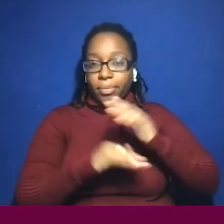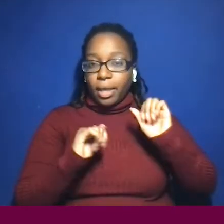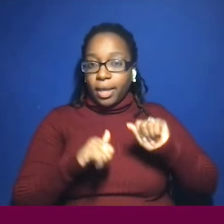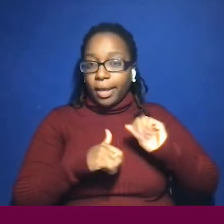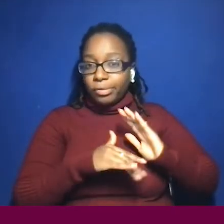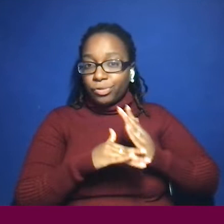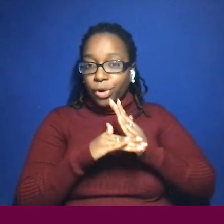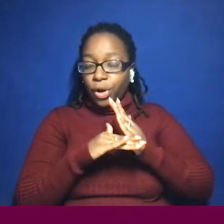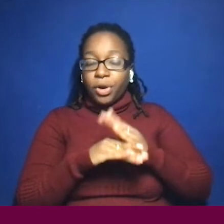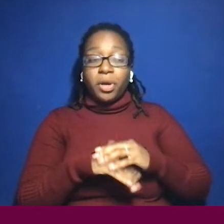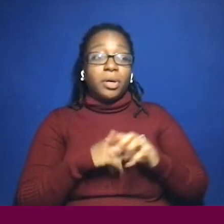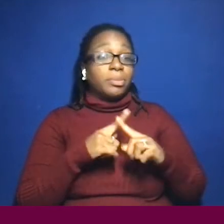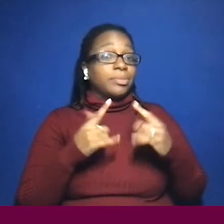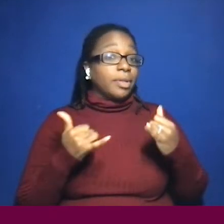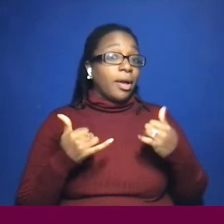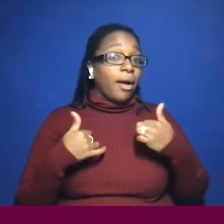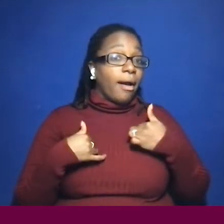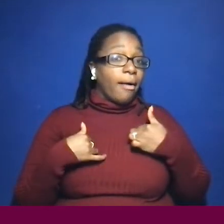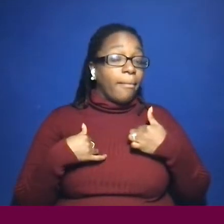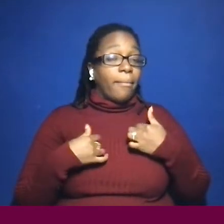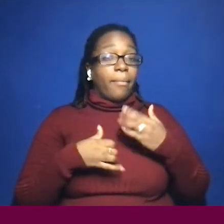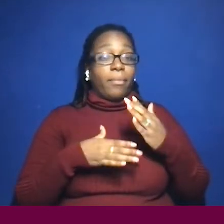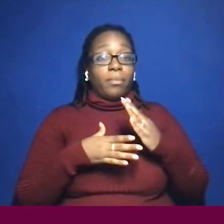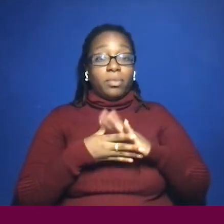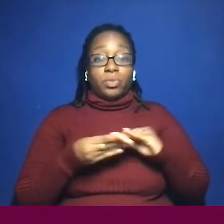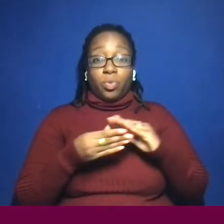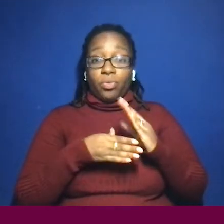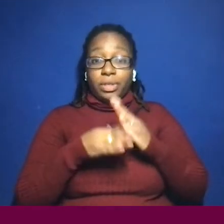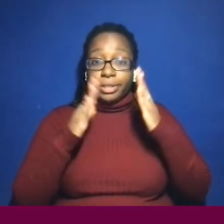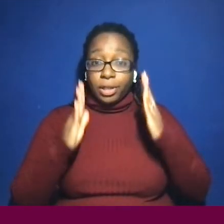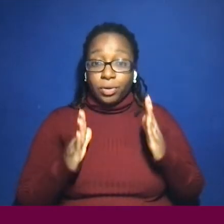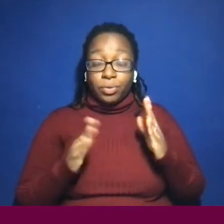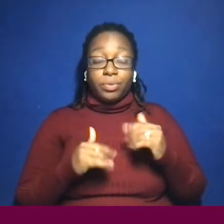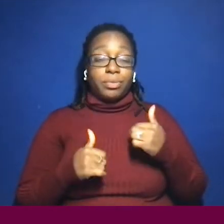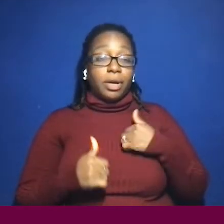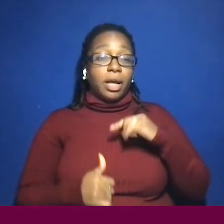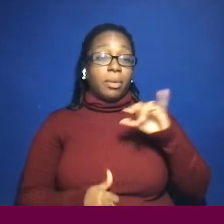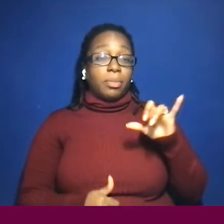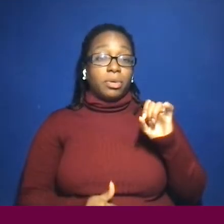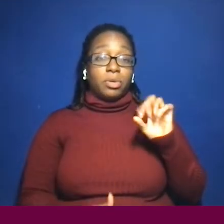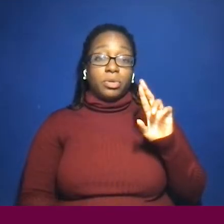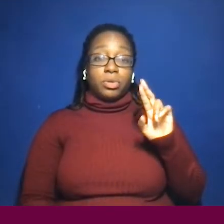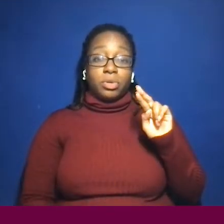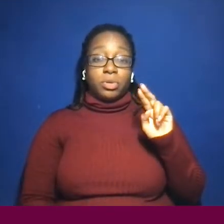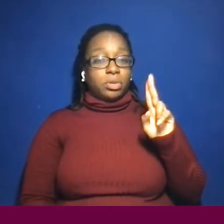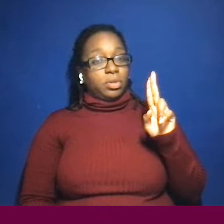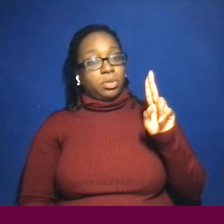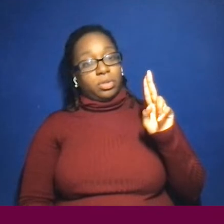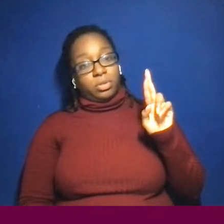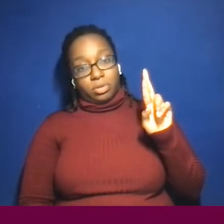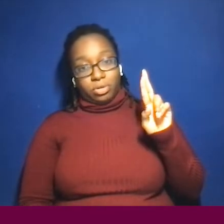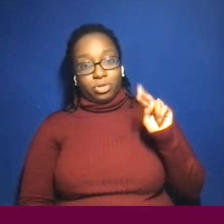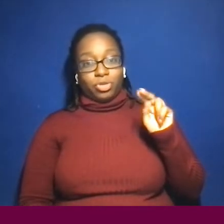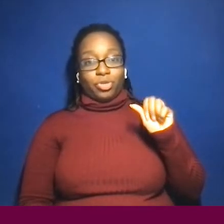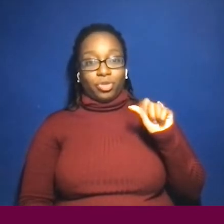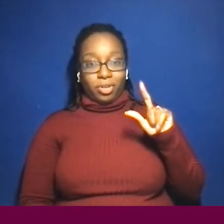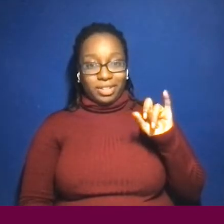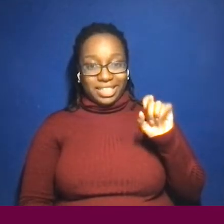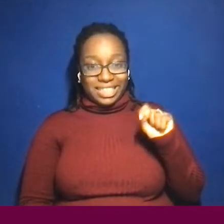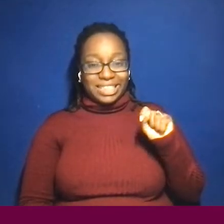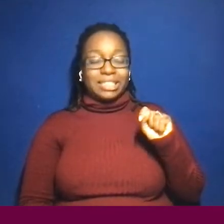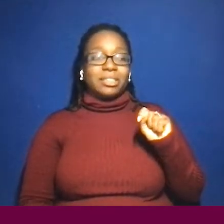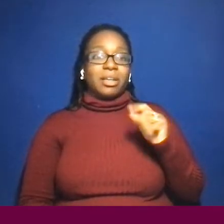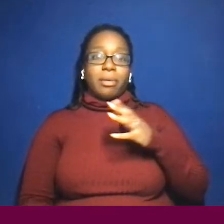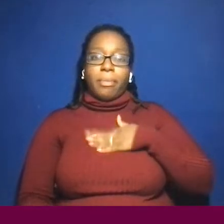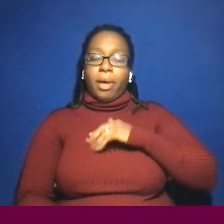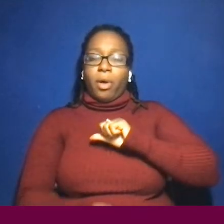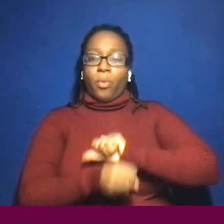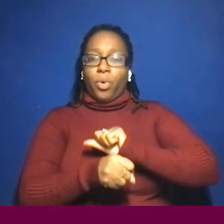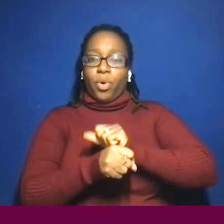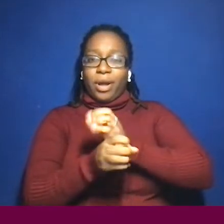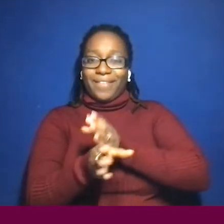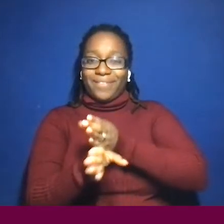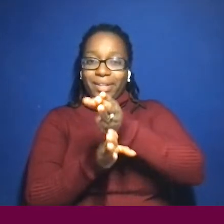as a storyteller, as a journalist, what impact does this work have? And just, sometimes telling